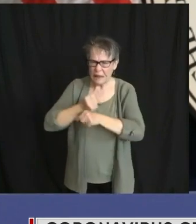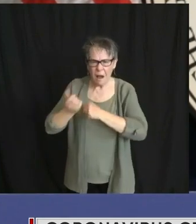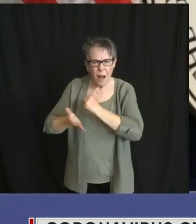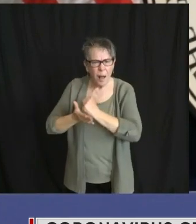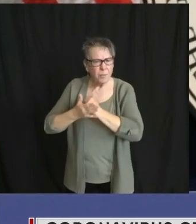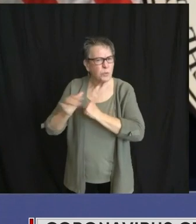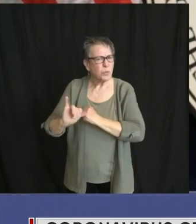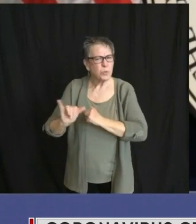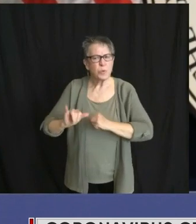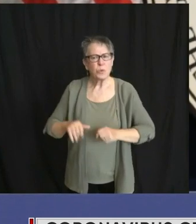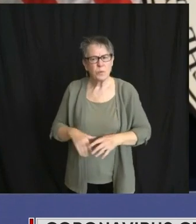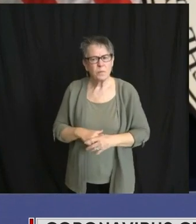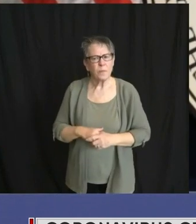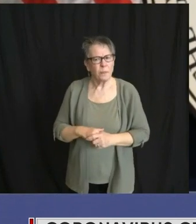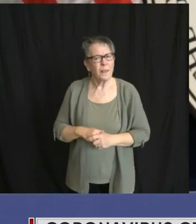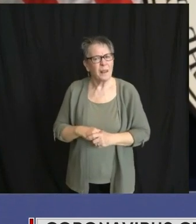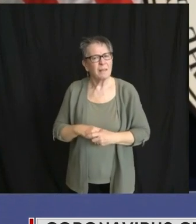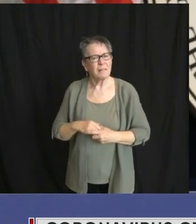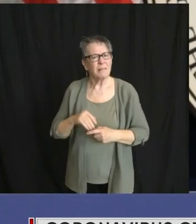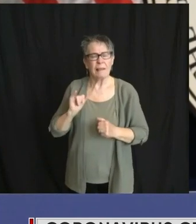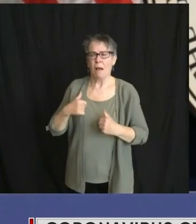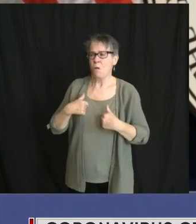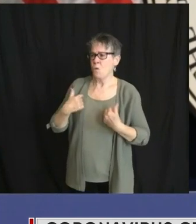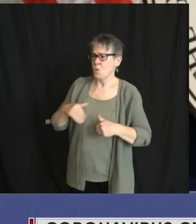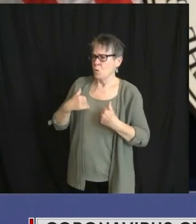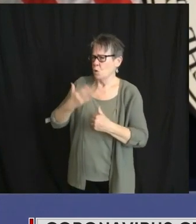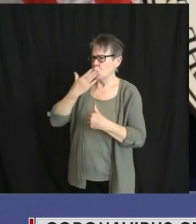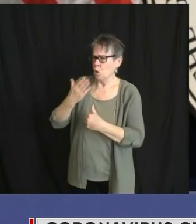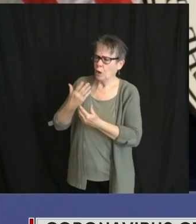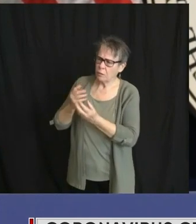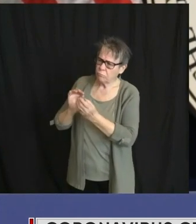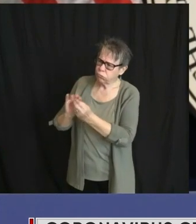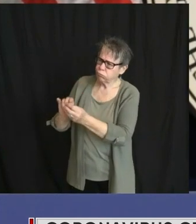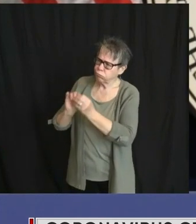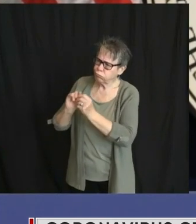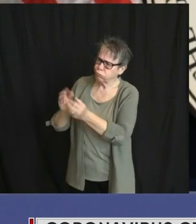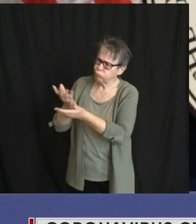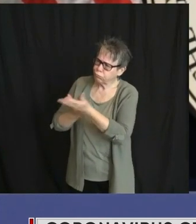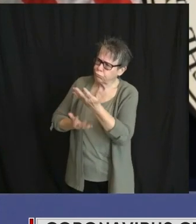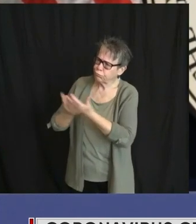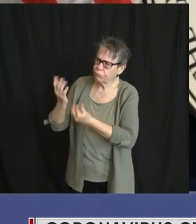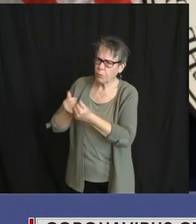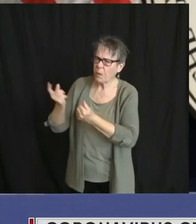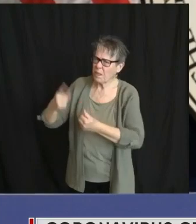THANK YOU AS ALWAYS FOR YOUR LEADERSHIP TODAY AND AS ALWAYS.